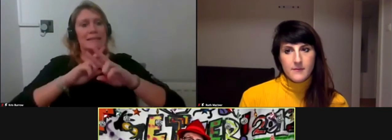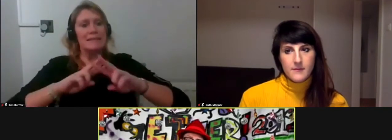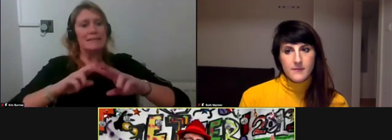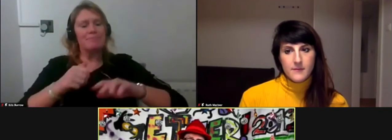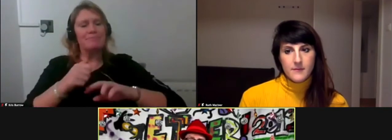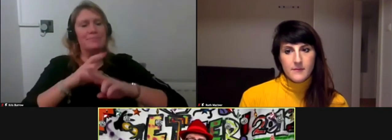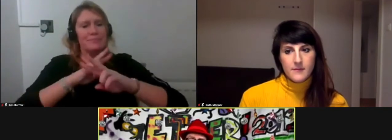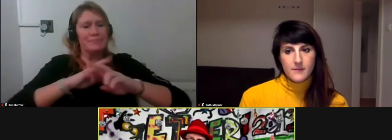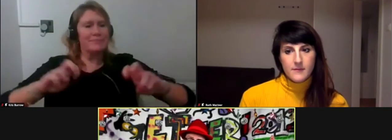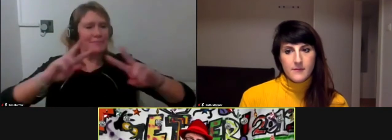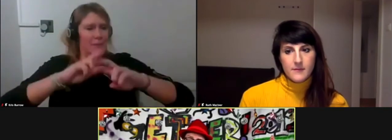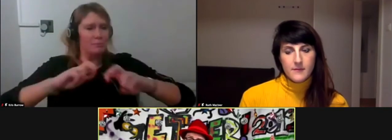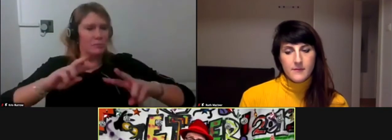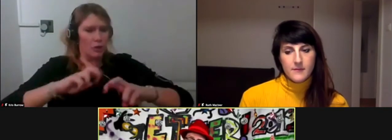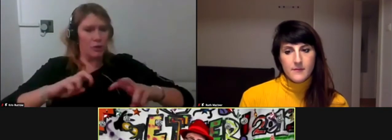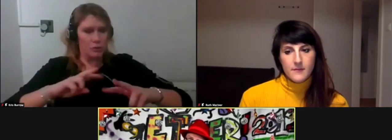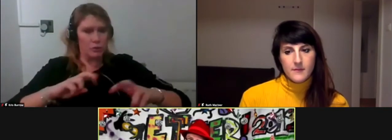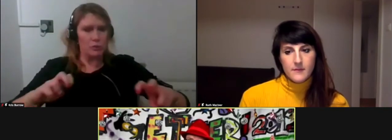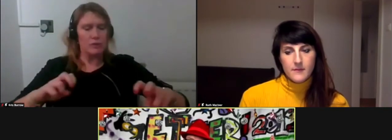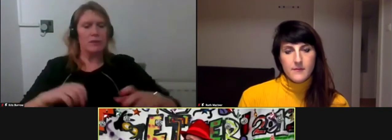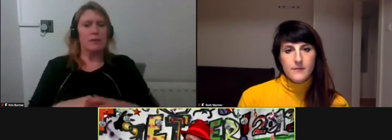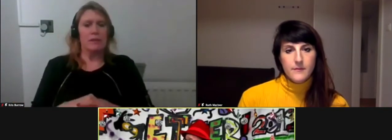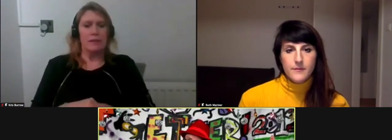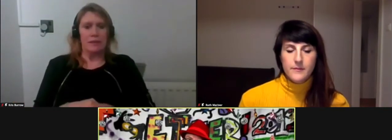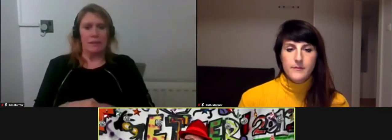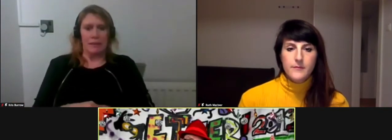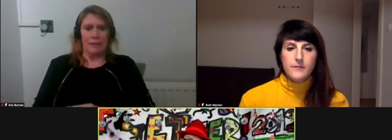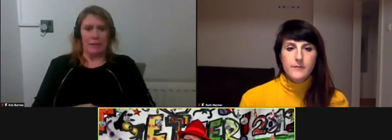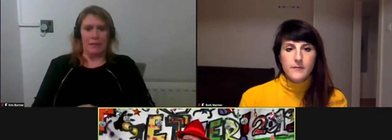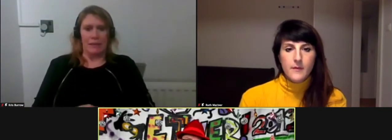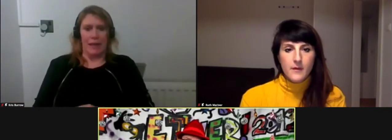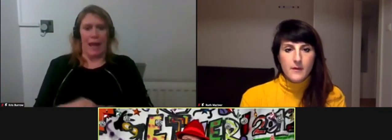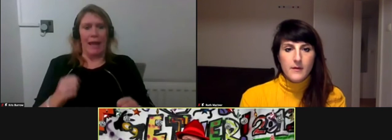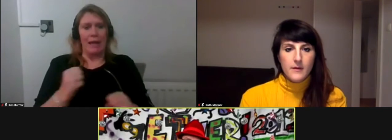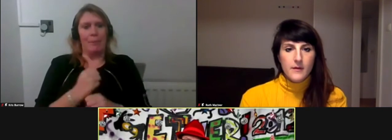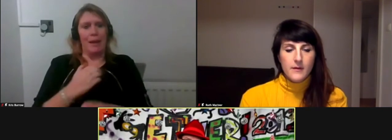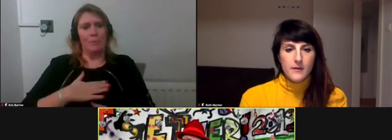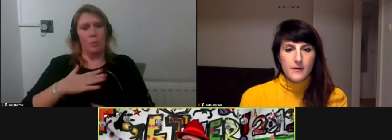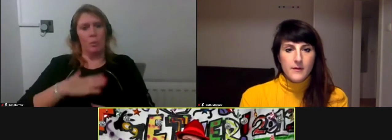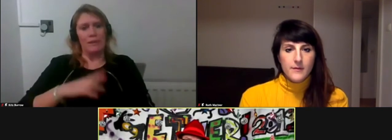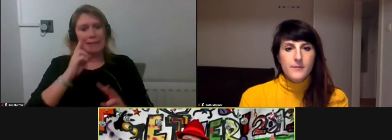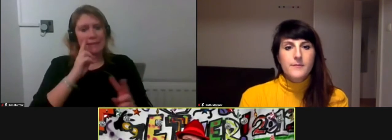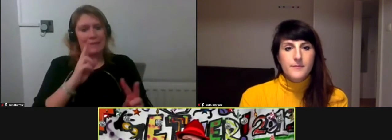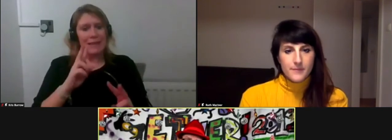animated text as well and it just made me want to see a whole animation. As well,